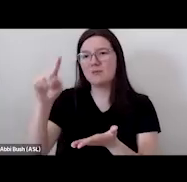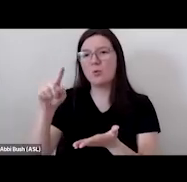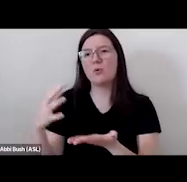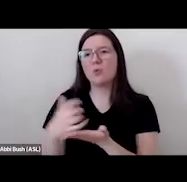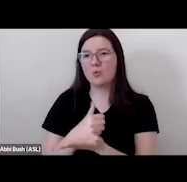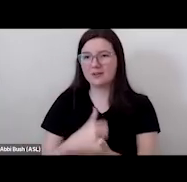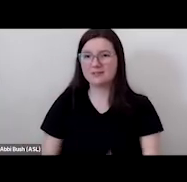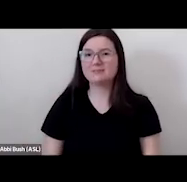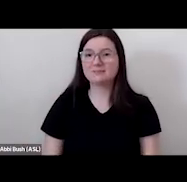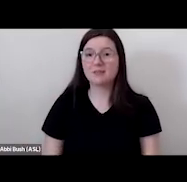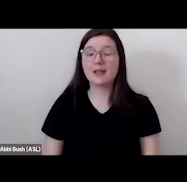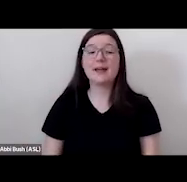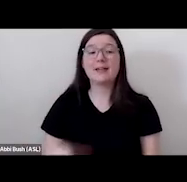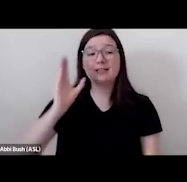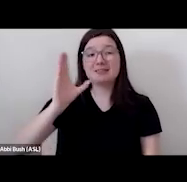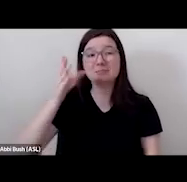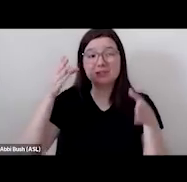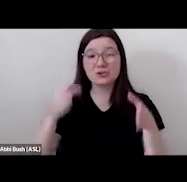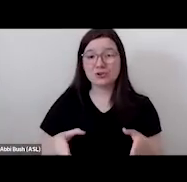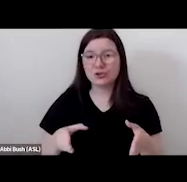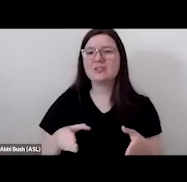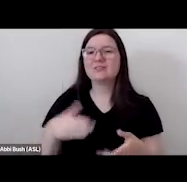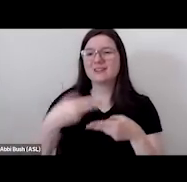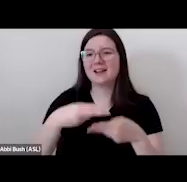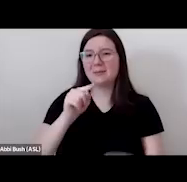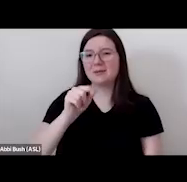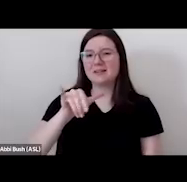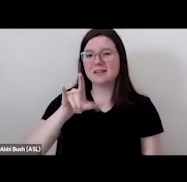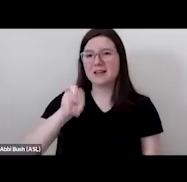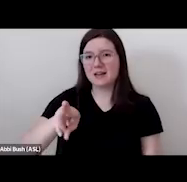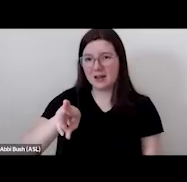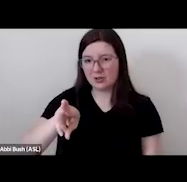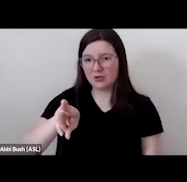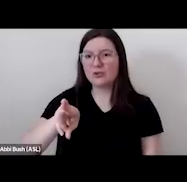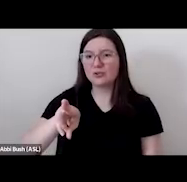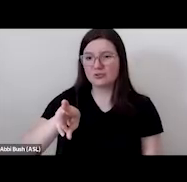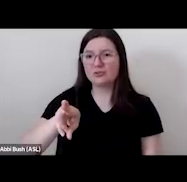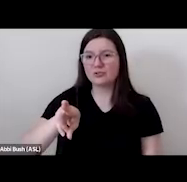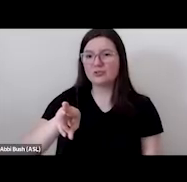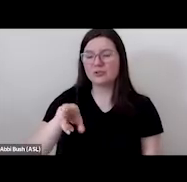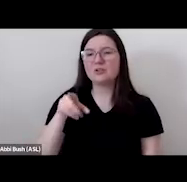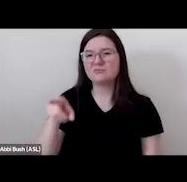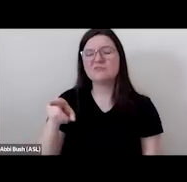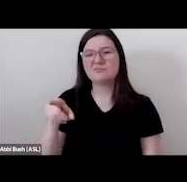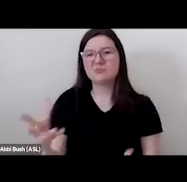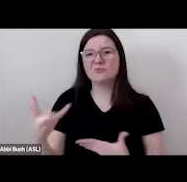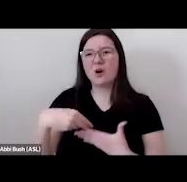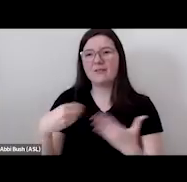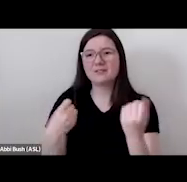who is the leading house housing clinician at Pine Street in supportive housing program. Ms. Doan is a licensed social worker